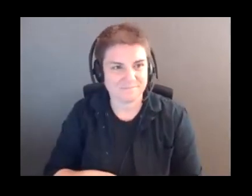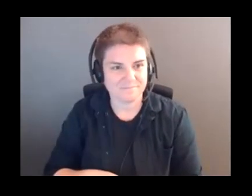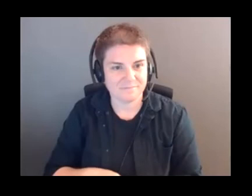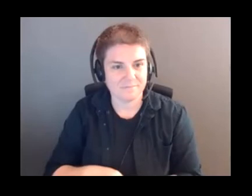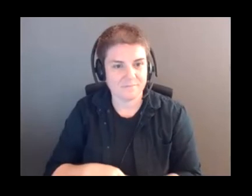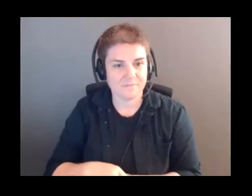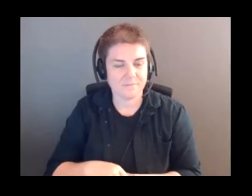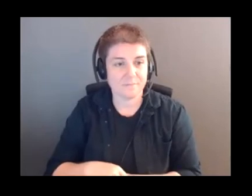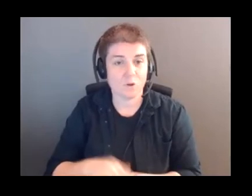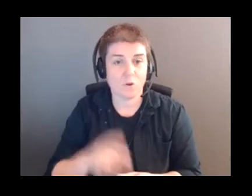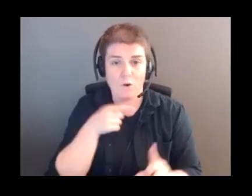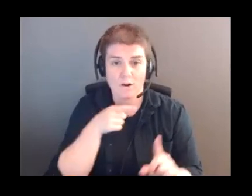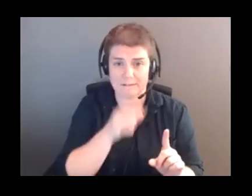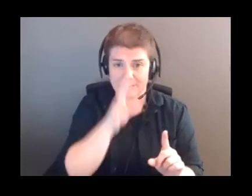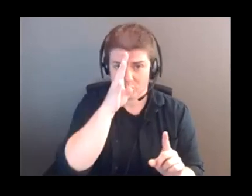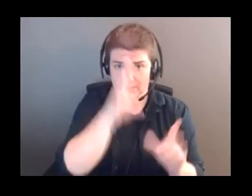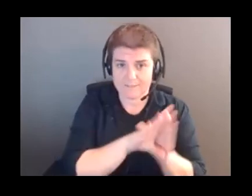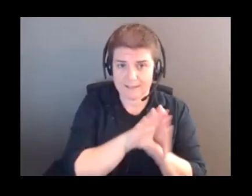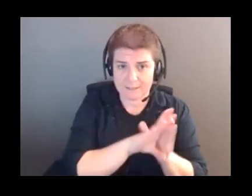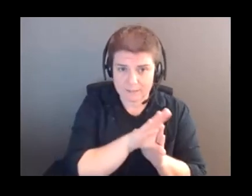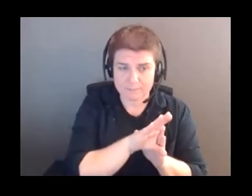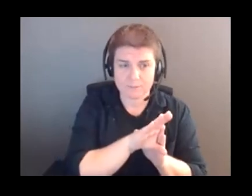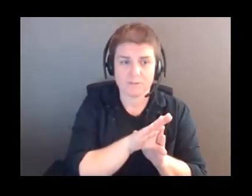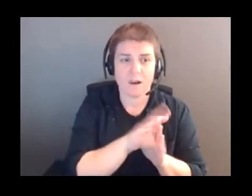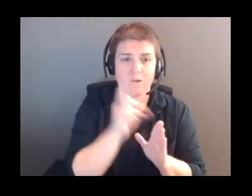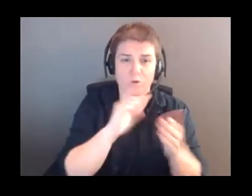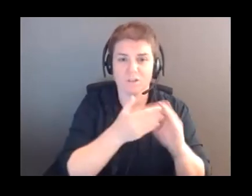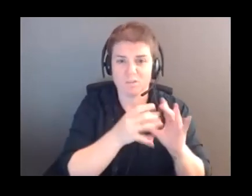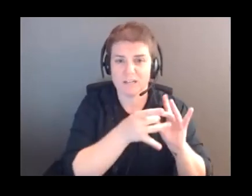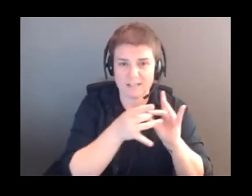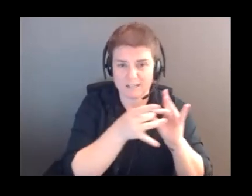stream, in terms of community connection, you'll be asked to describe who you connect